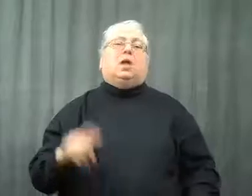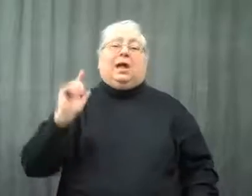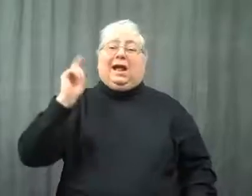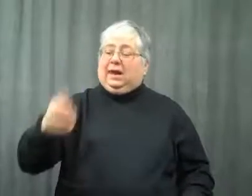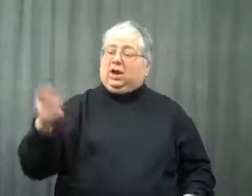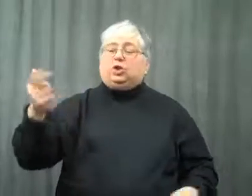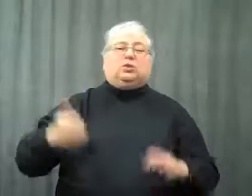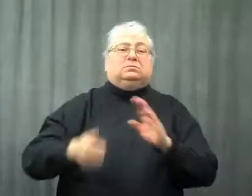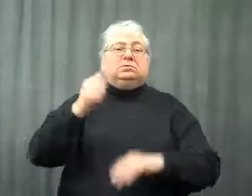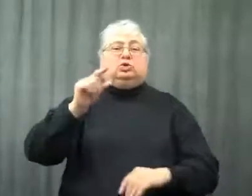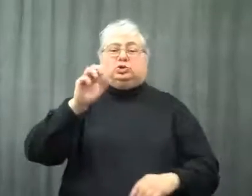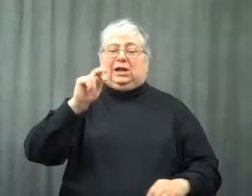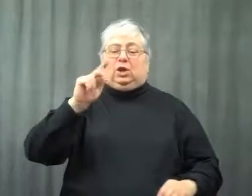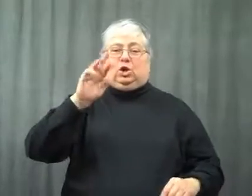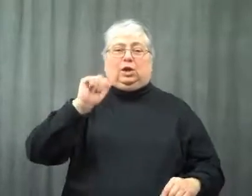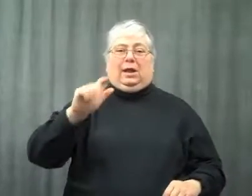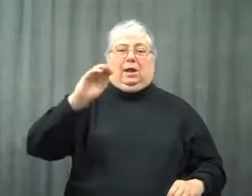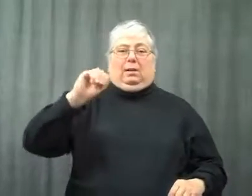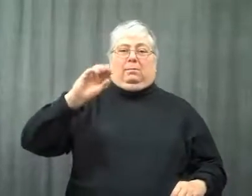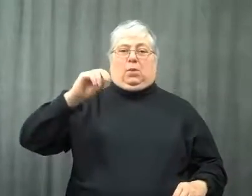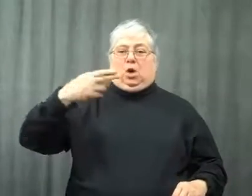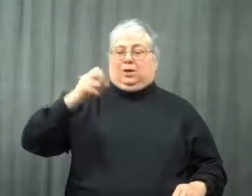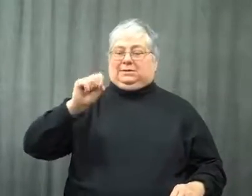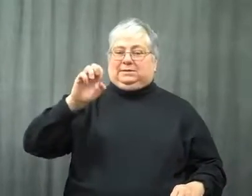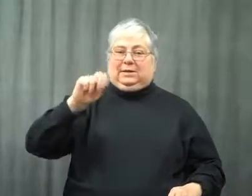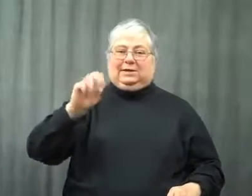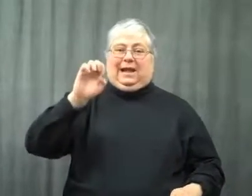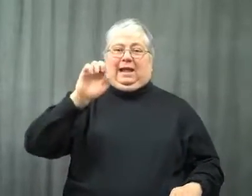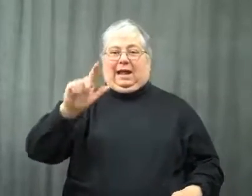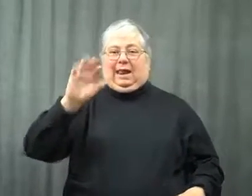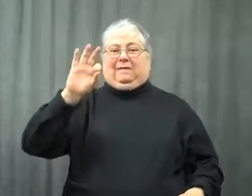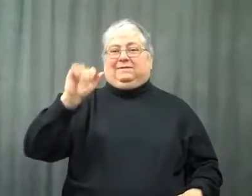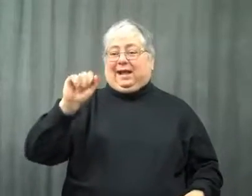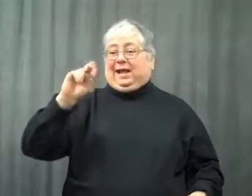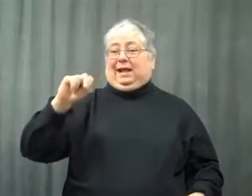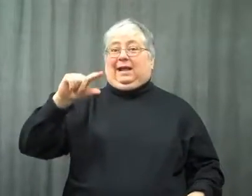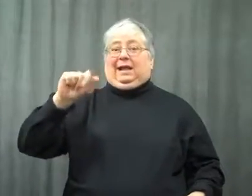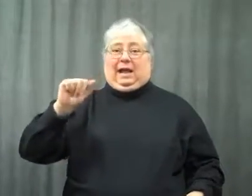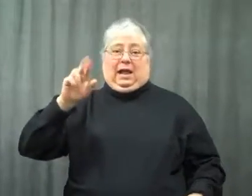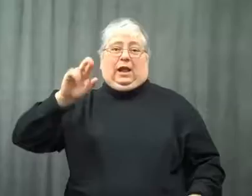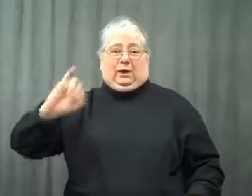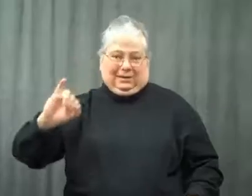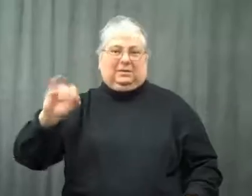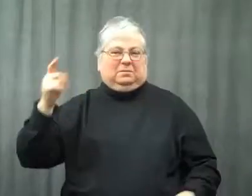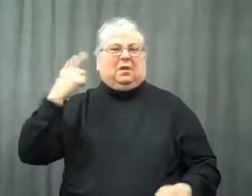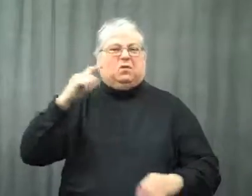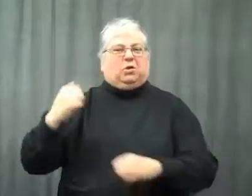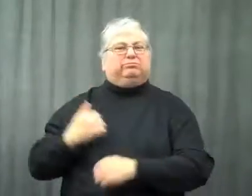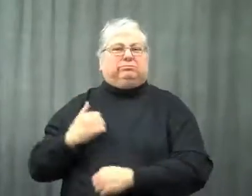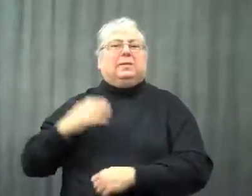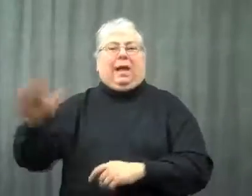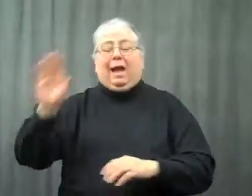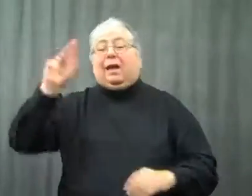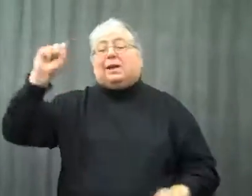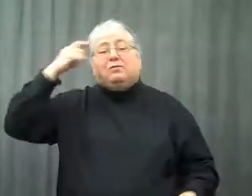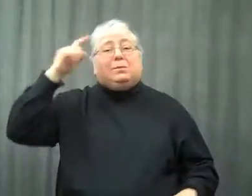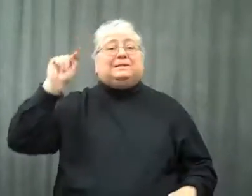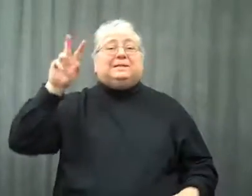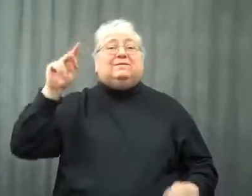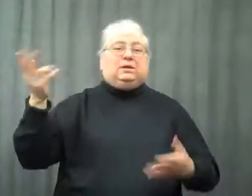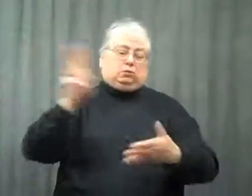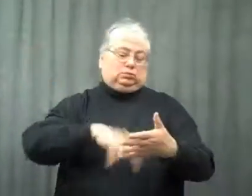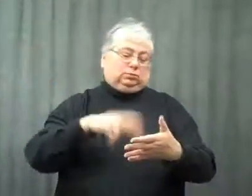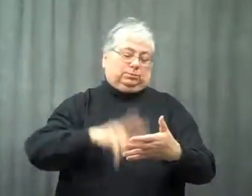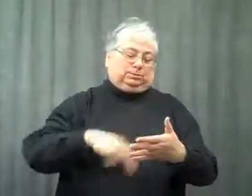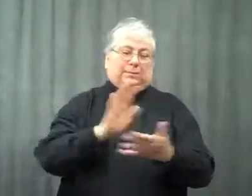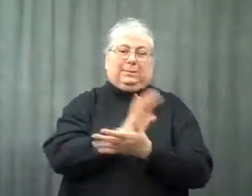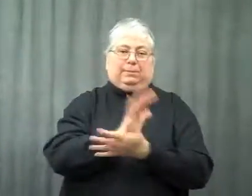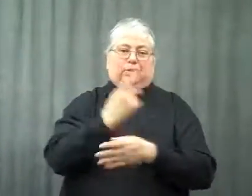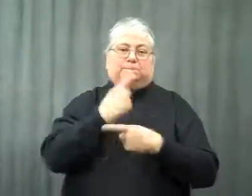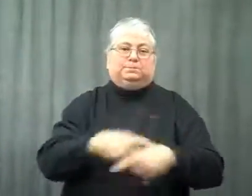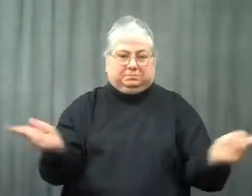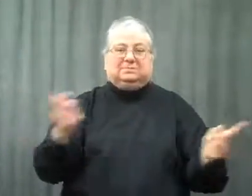General Mohsen el-Fangari, speaking for the military, read an announcement on government TV.